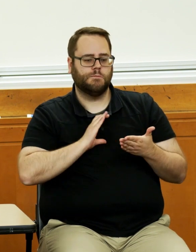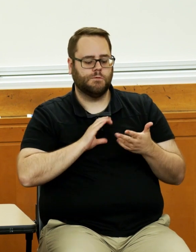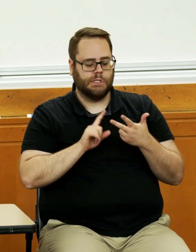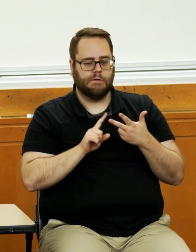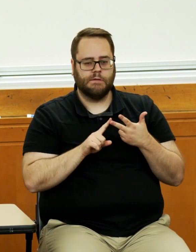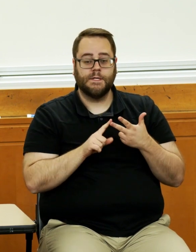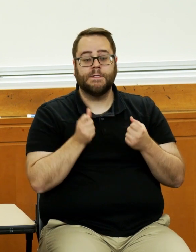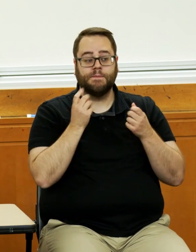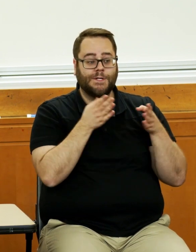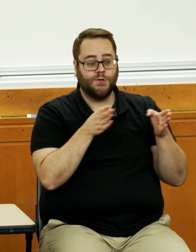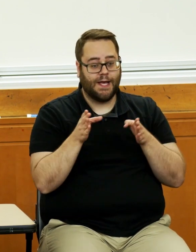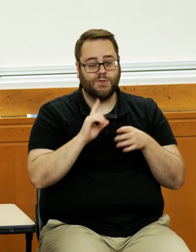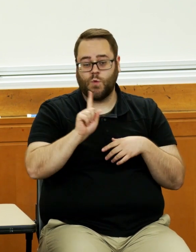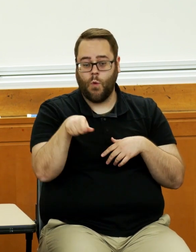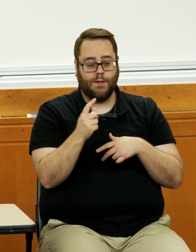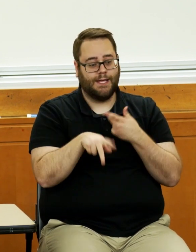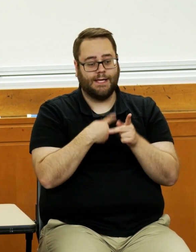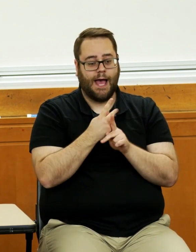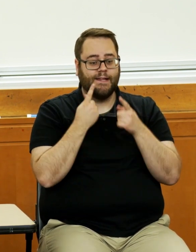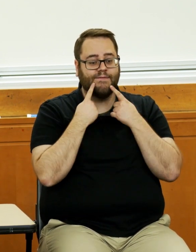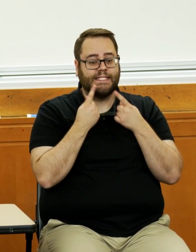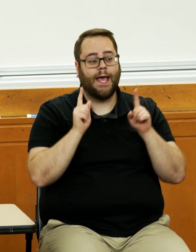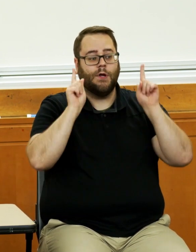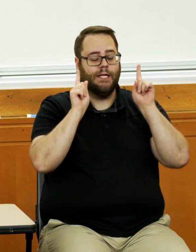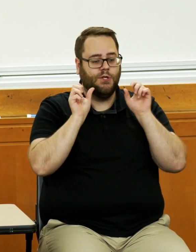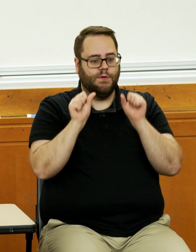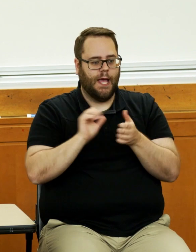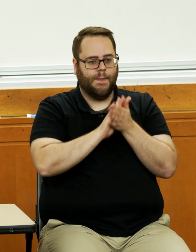in many ways, it's the only form of celebrity you can attain without having actual talent.